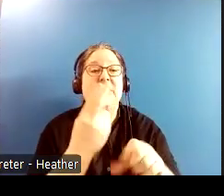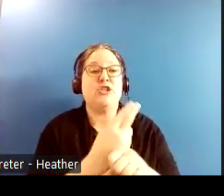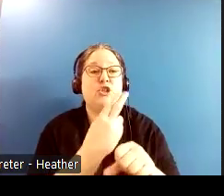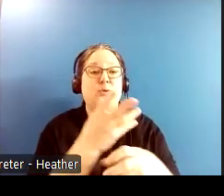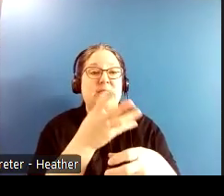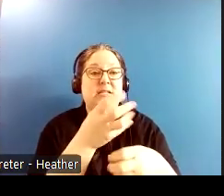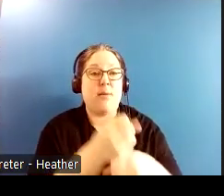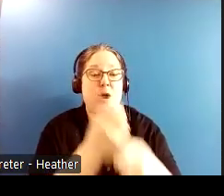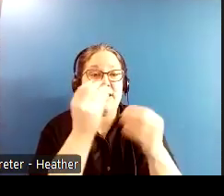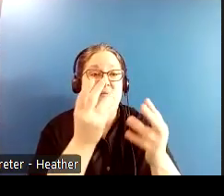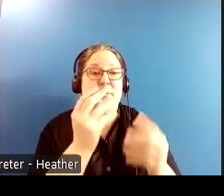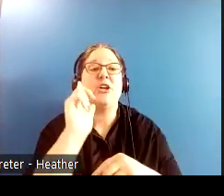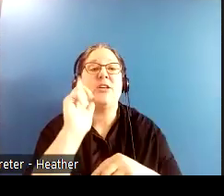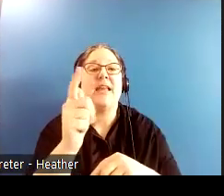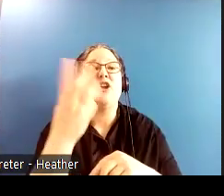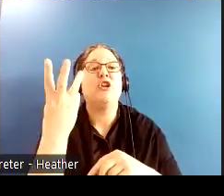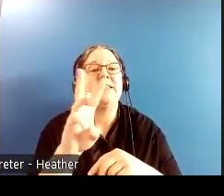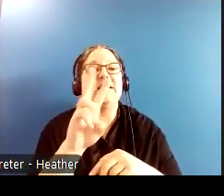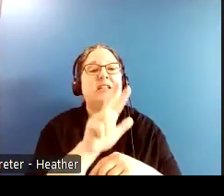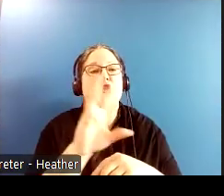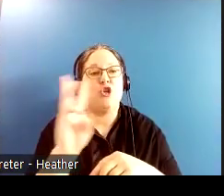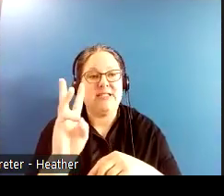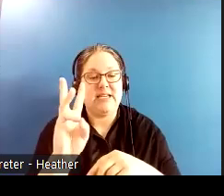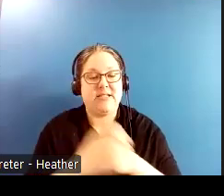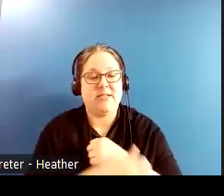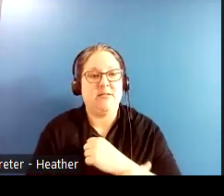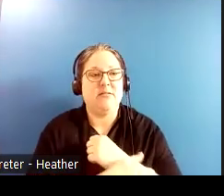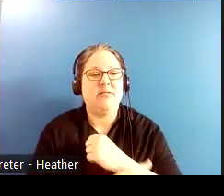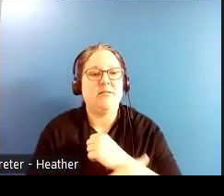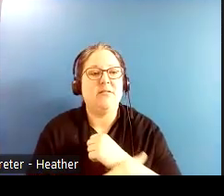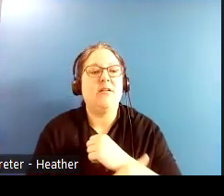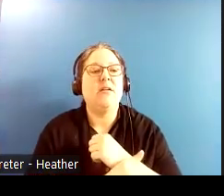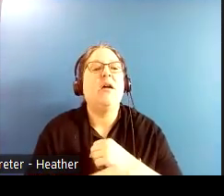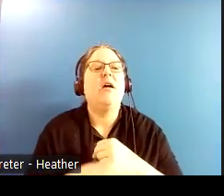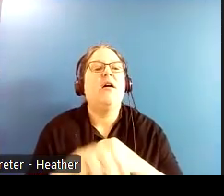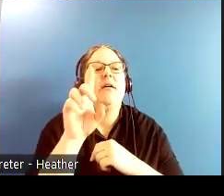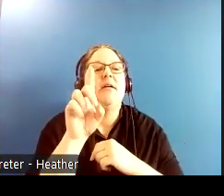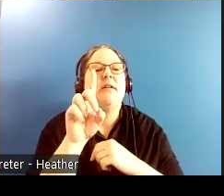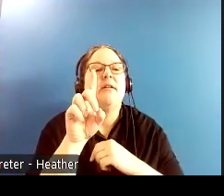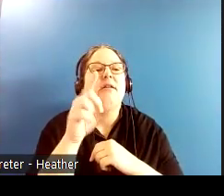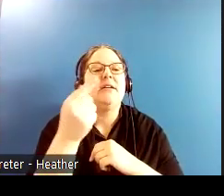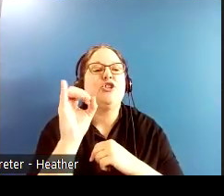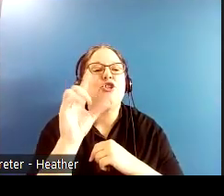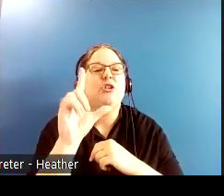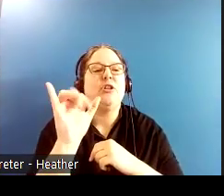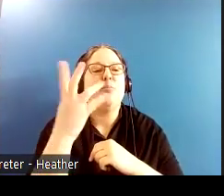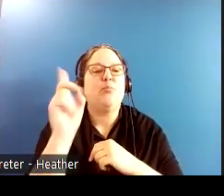little bit later in 1636 uh when Henry Gillibrand is doing the same type of activity trying to